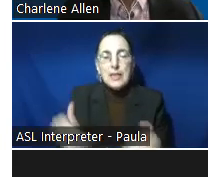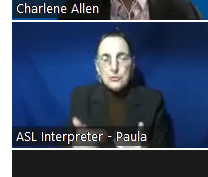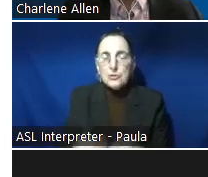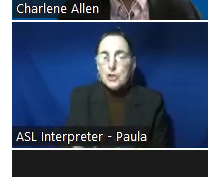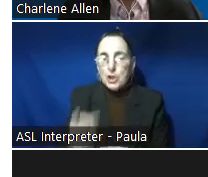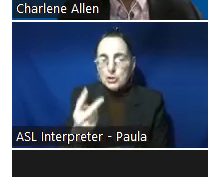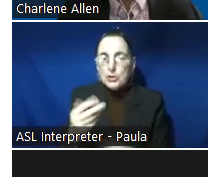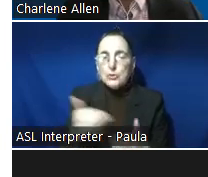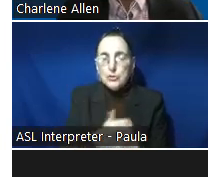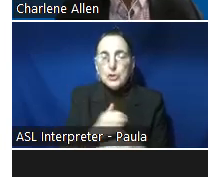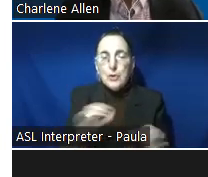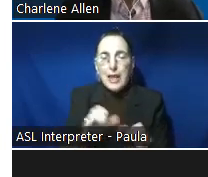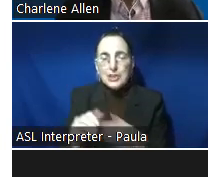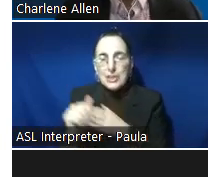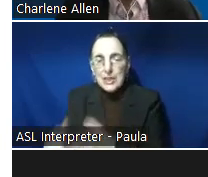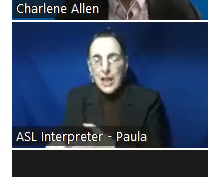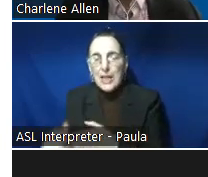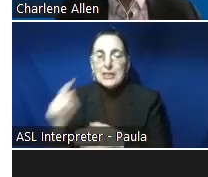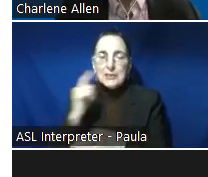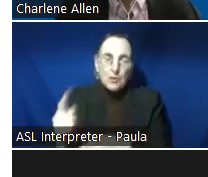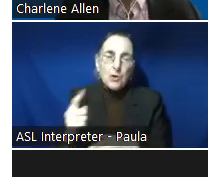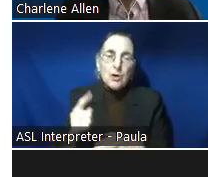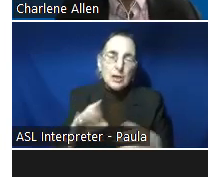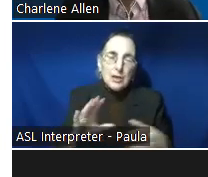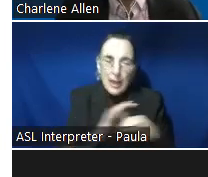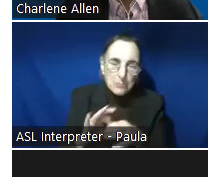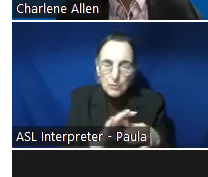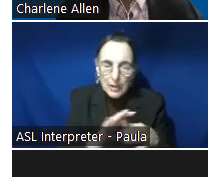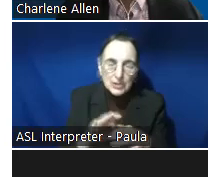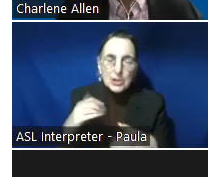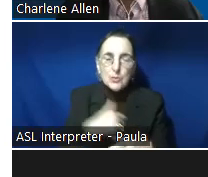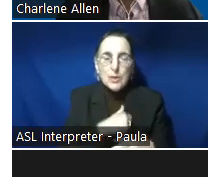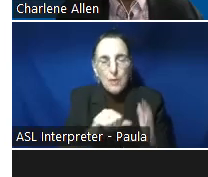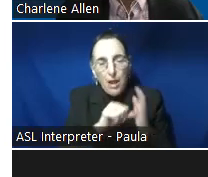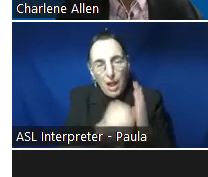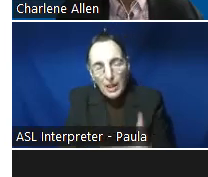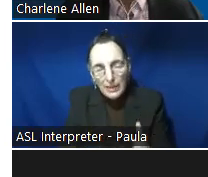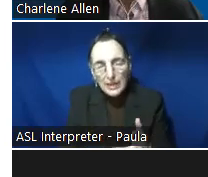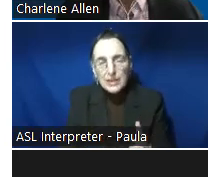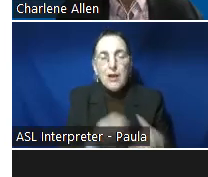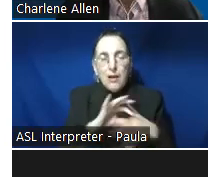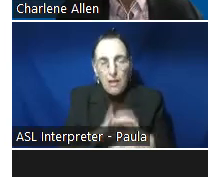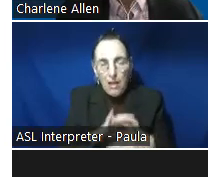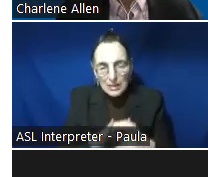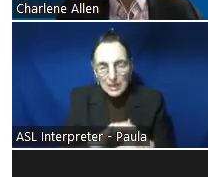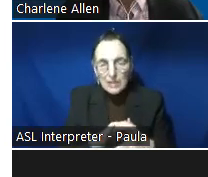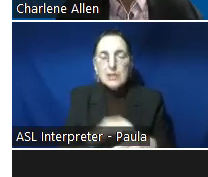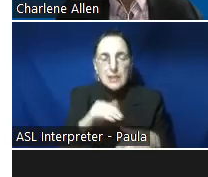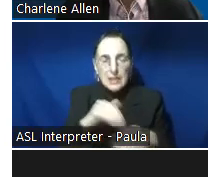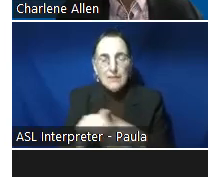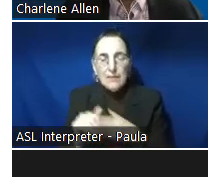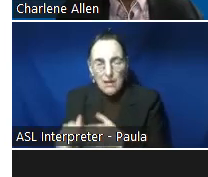collaboration and we will highlight content in the guides on sustainability strategies.